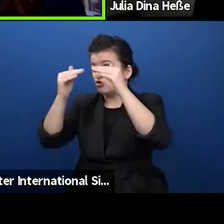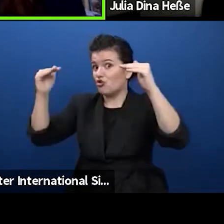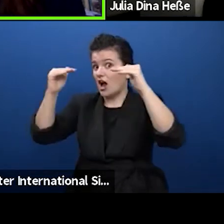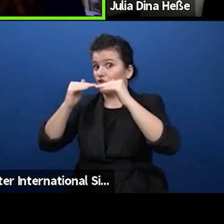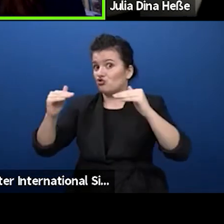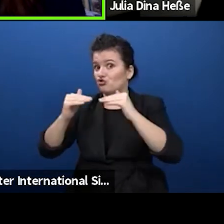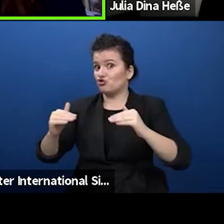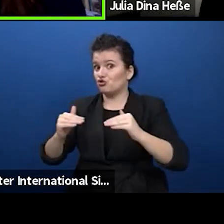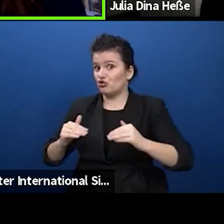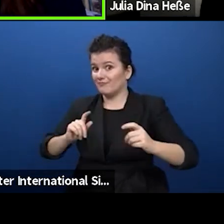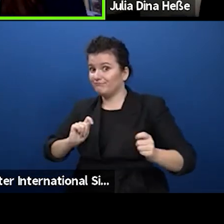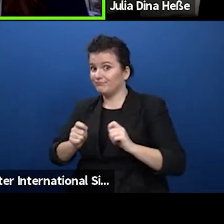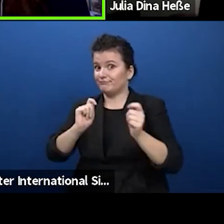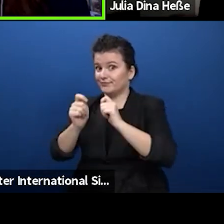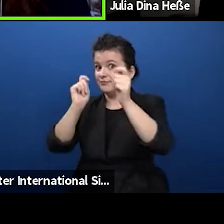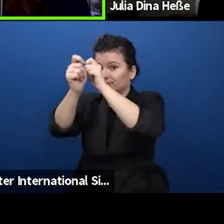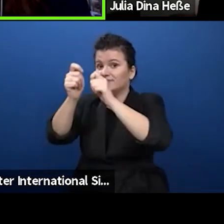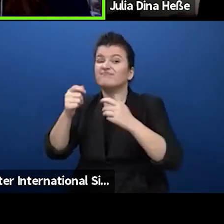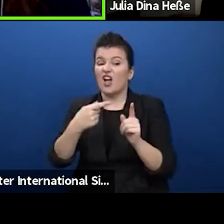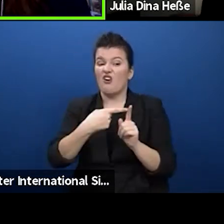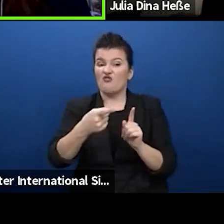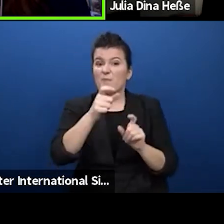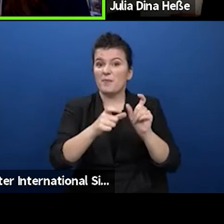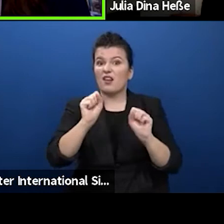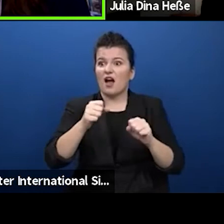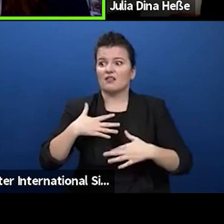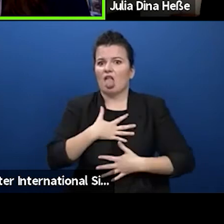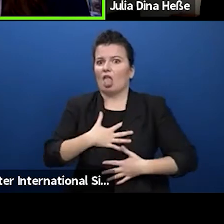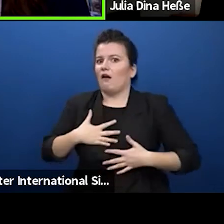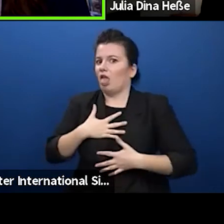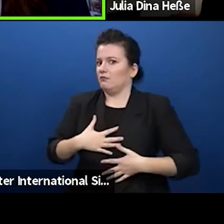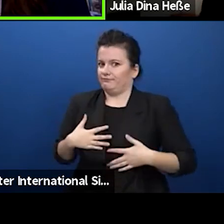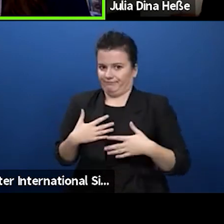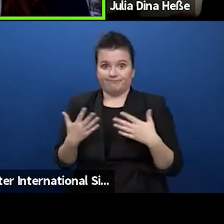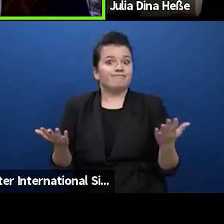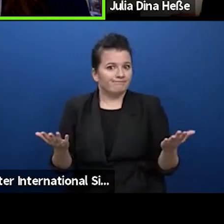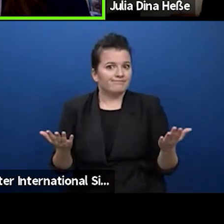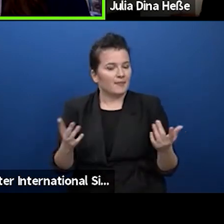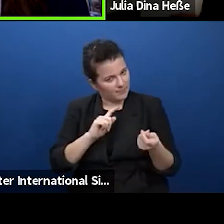uncomfortable for people and I think, I think the other thing that is linked to this is that and